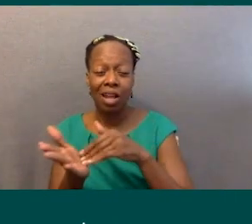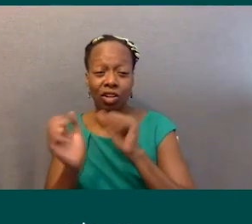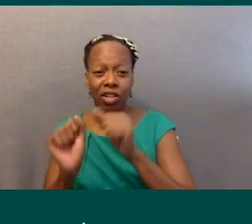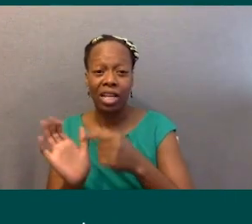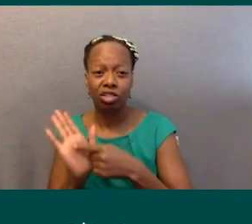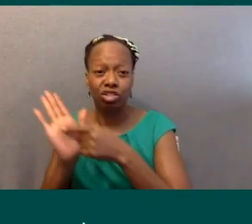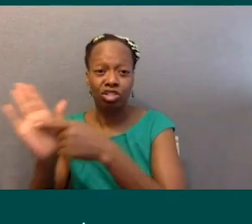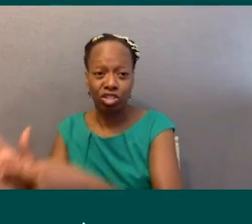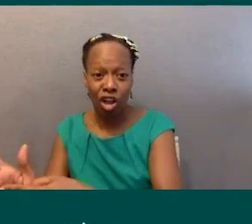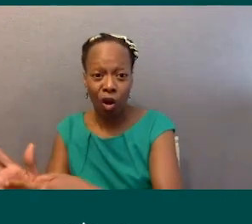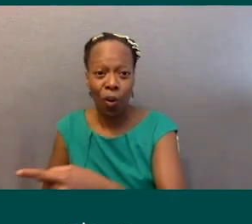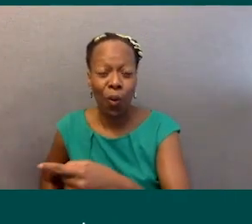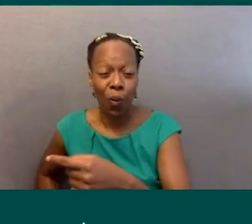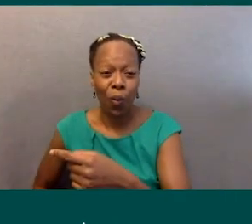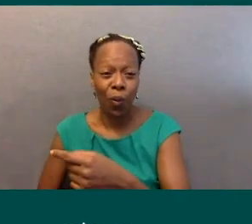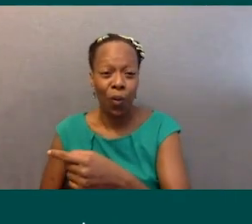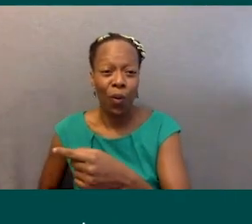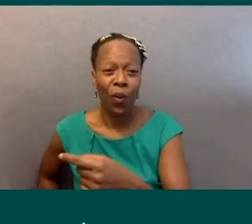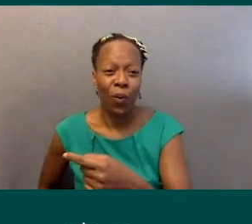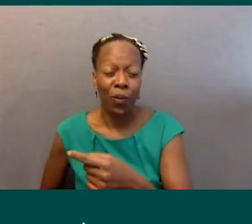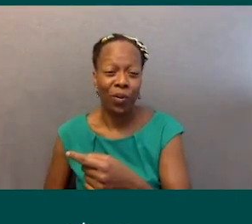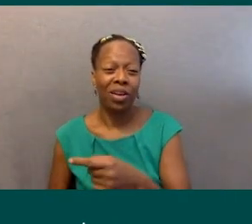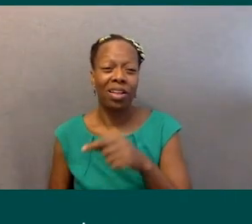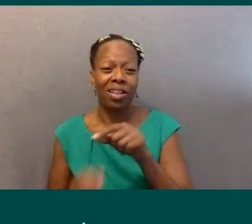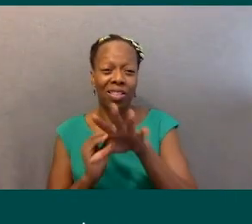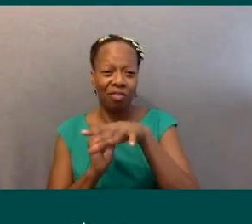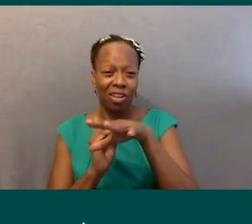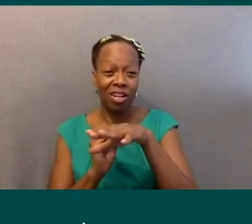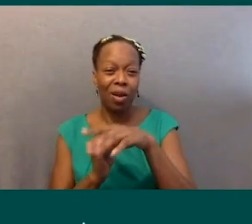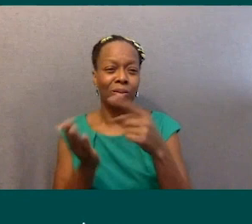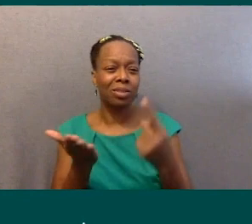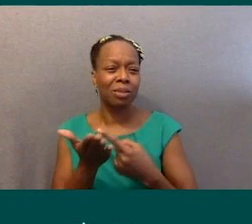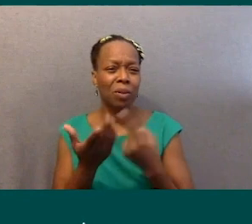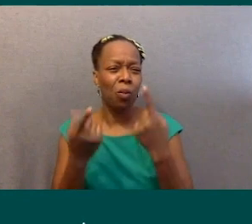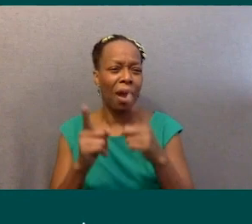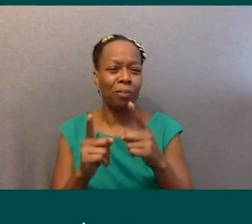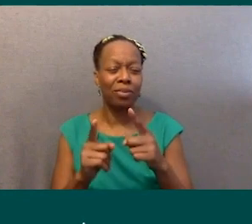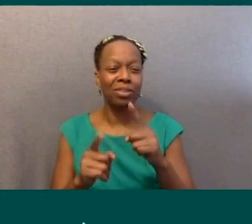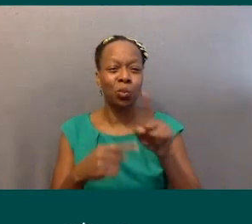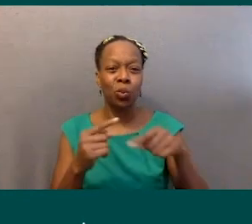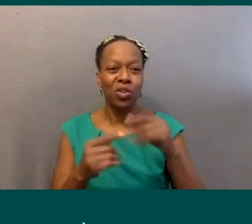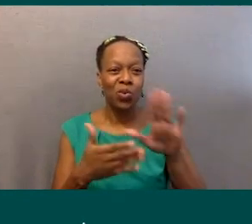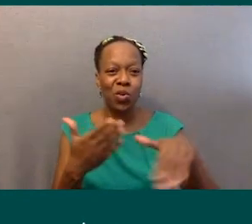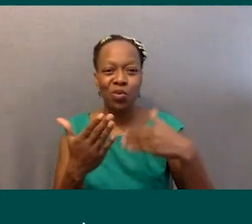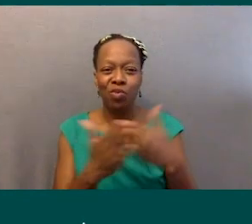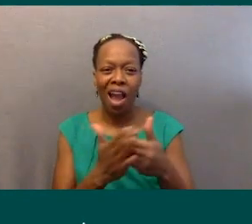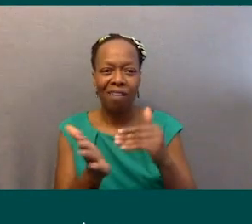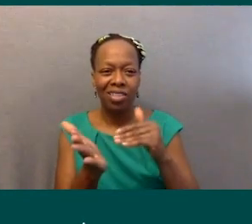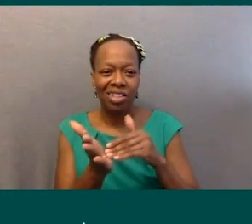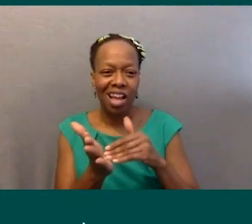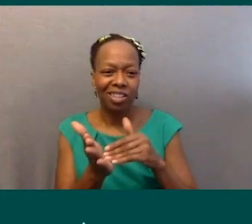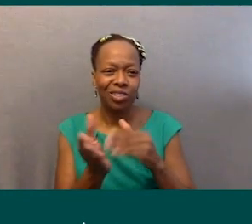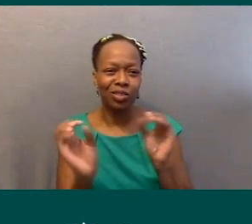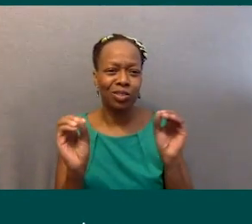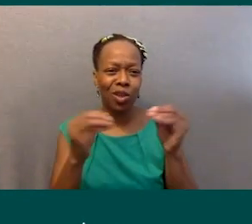because obviously sometimes what happens and we all know this, is that when you get to the doctor's office, the things that you wanted to show or see,